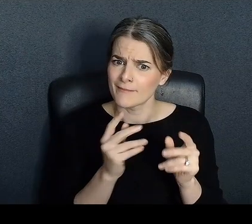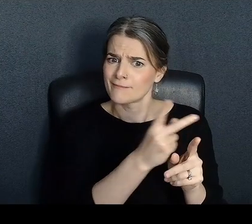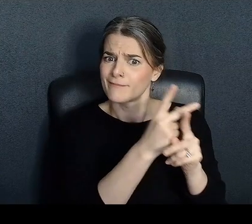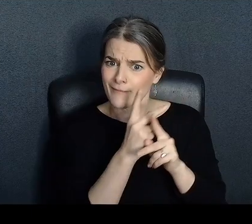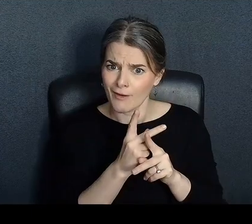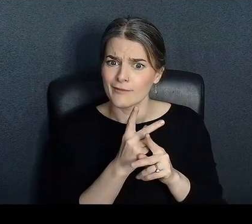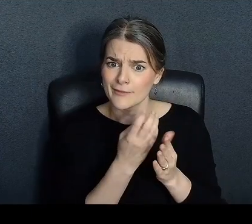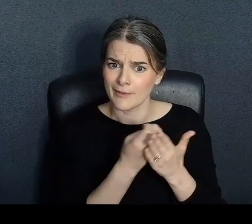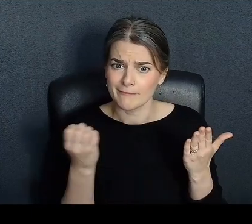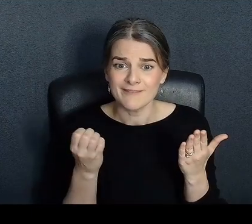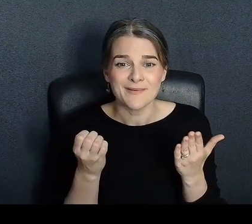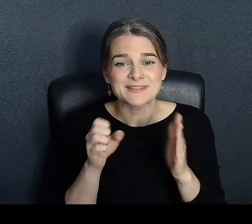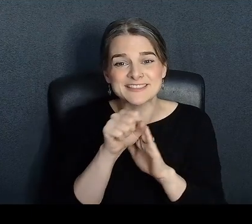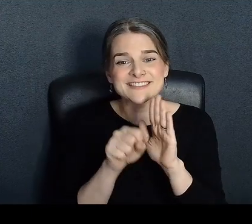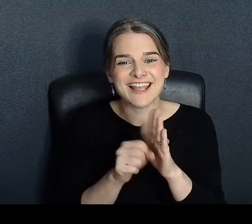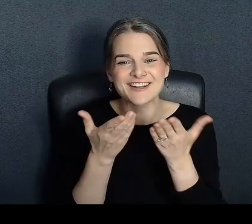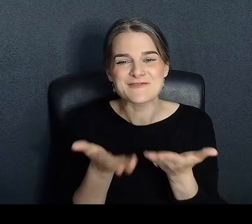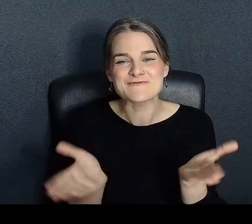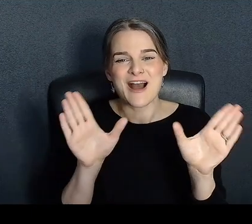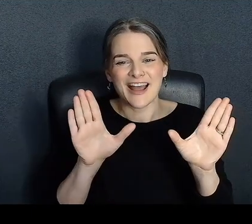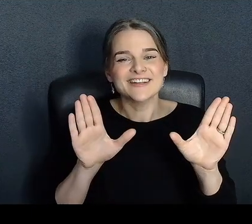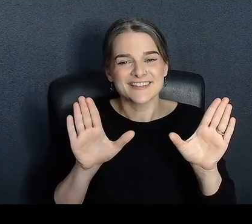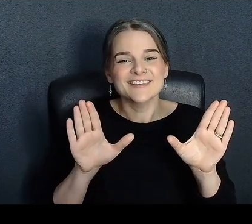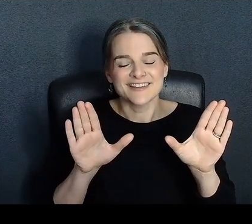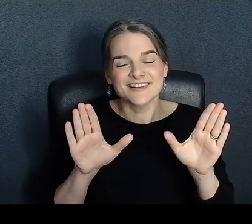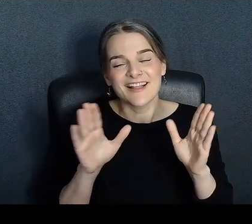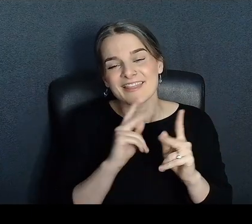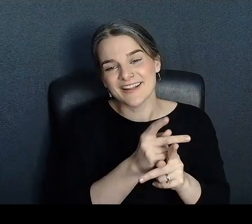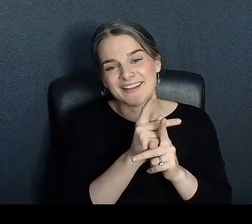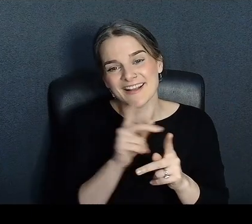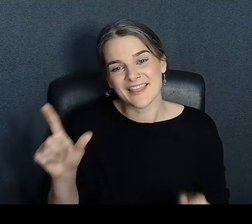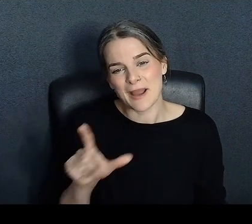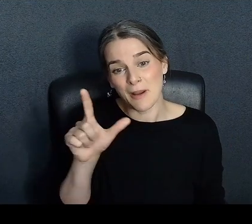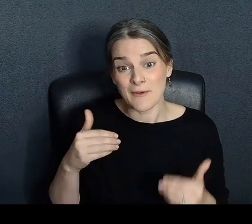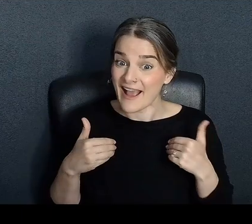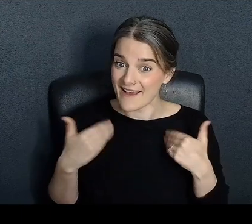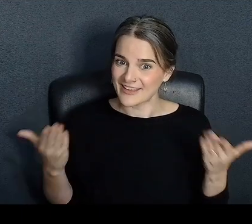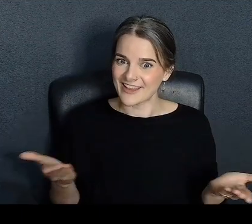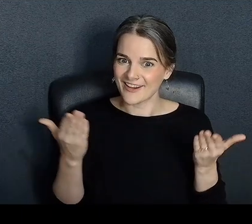So we have a statewide lending library. Every state does.